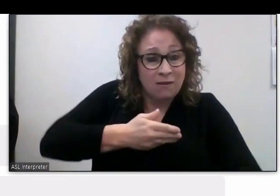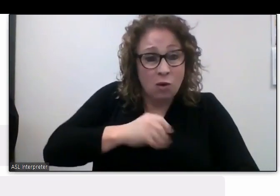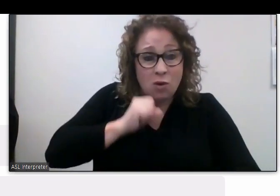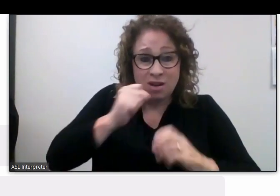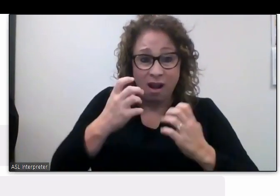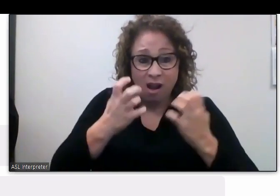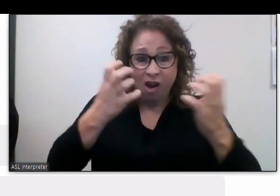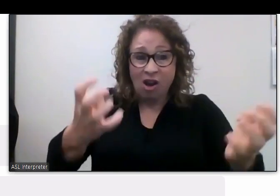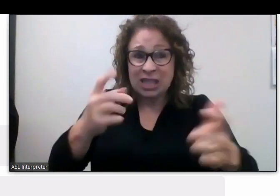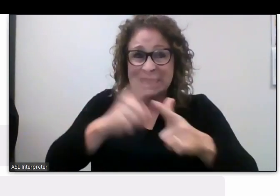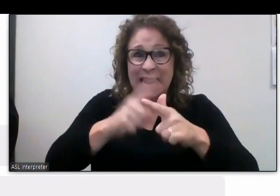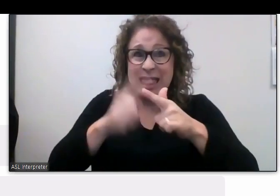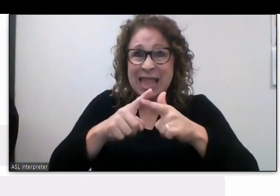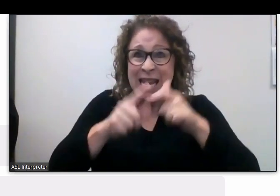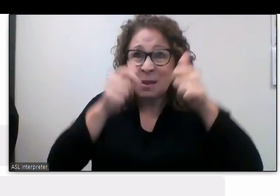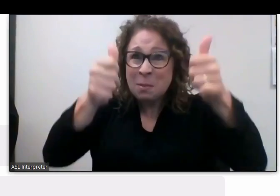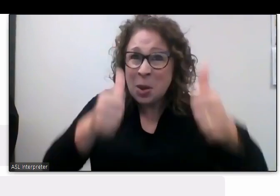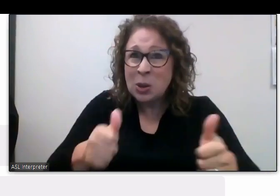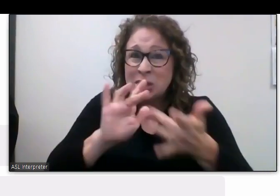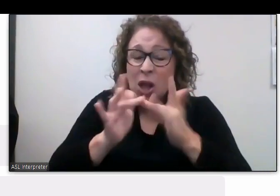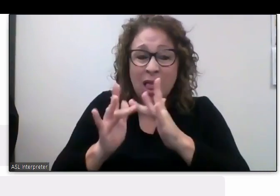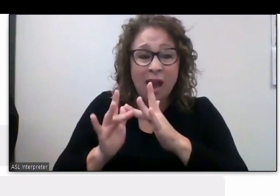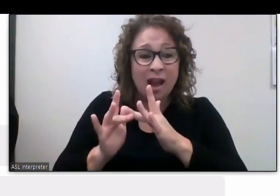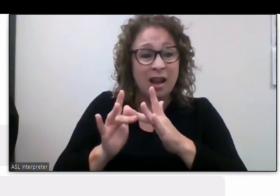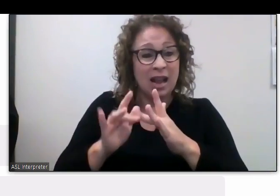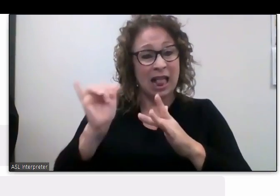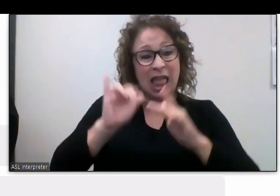and then posted online, like a tutorial from a teaching artist?